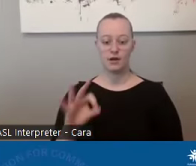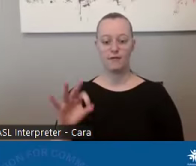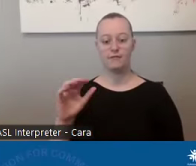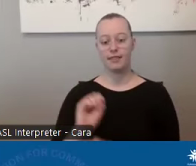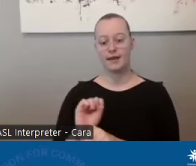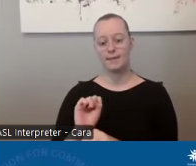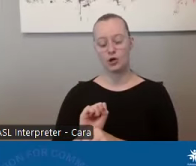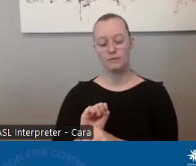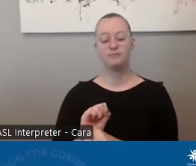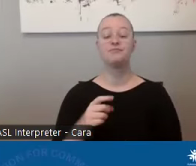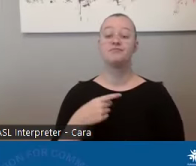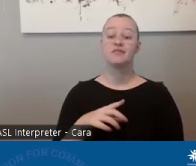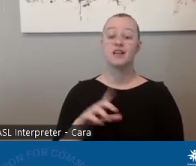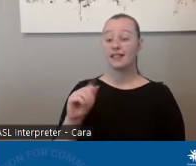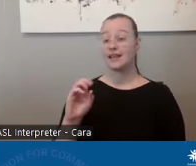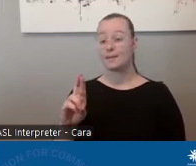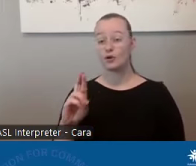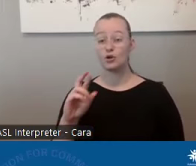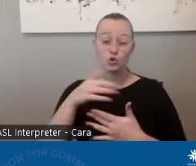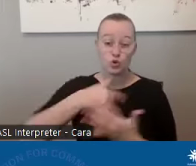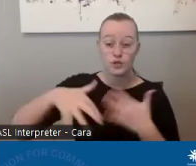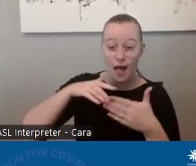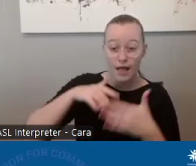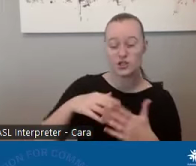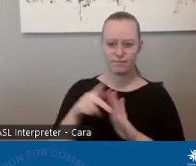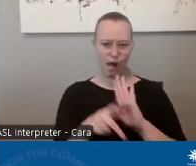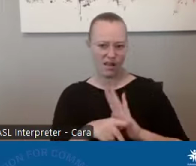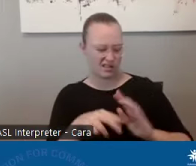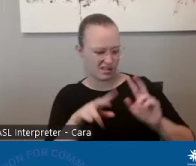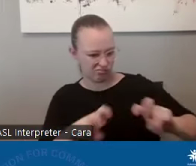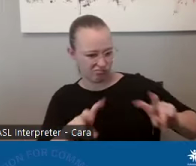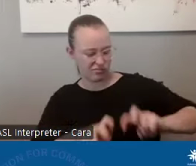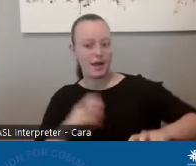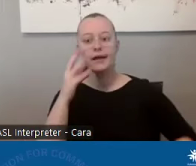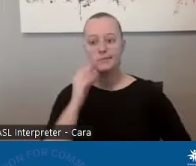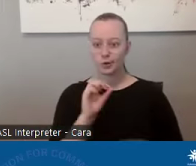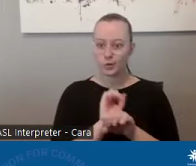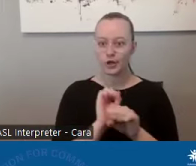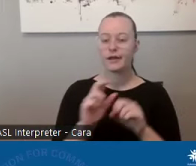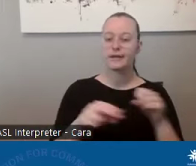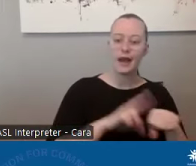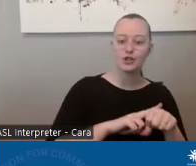She's a Labor Sociologist and Policy Analyst with experience working at the national, state, and local level.